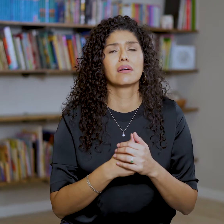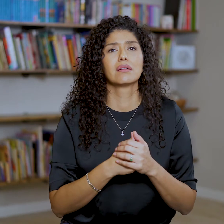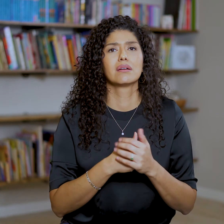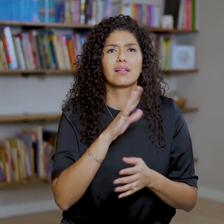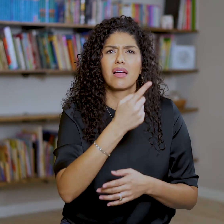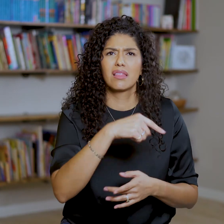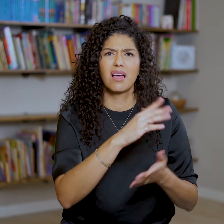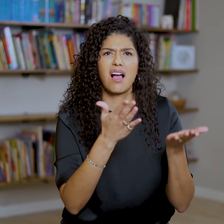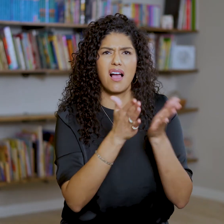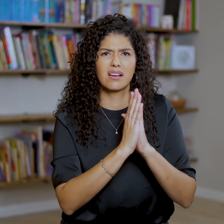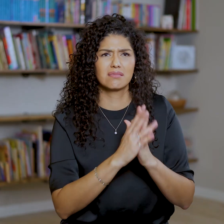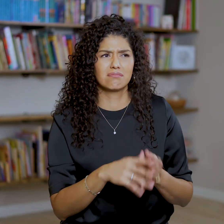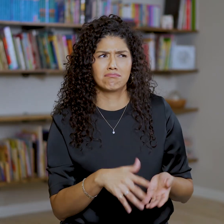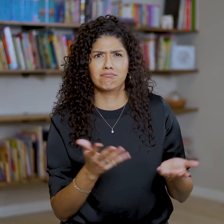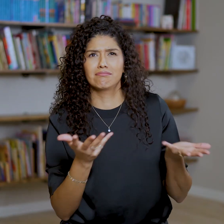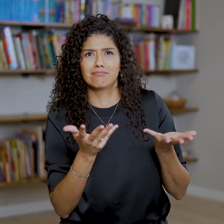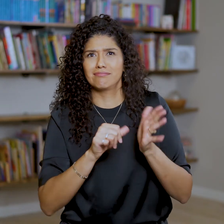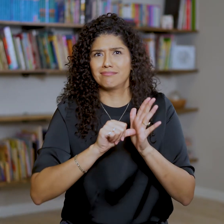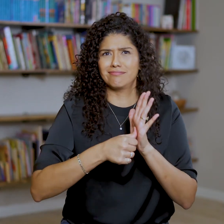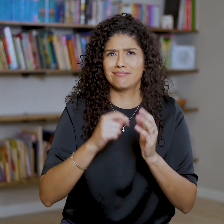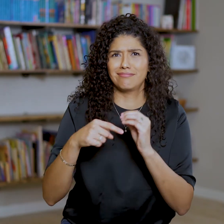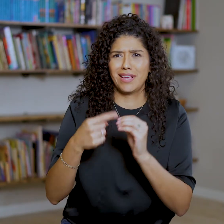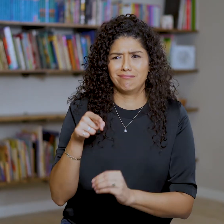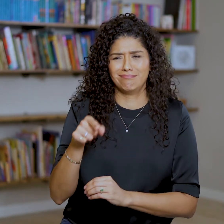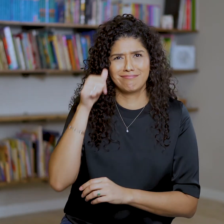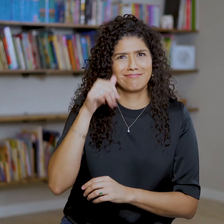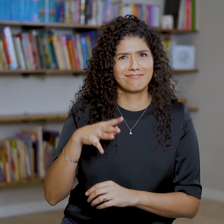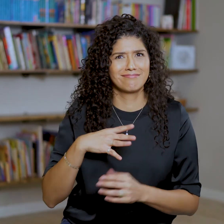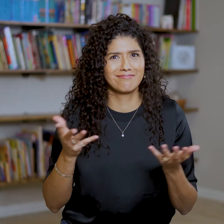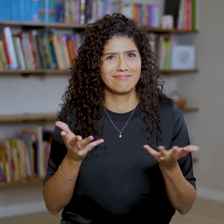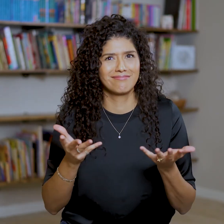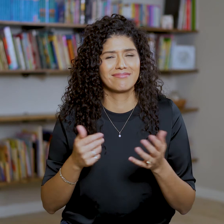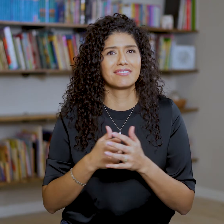they ask her why this man is so spectacular.